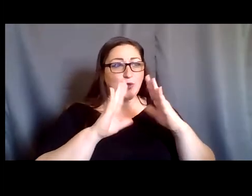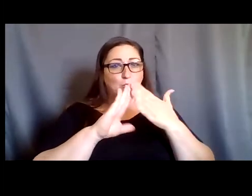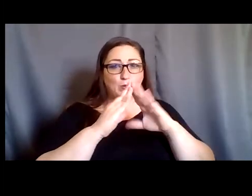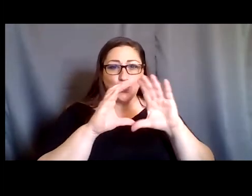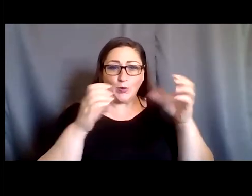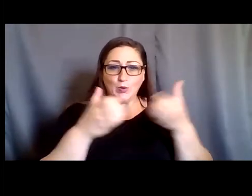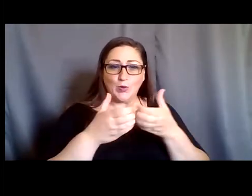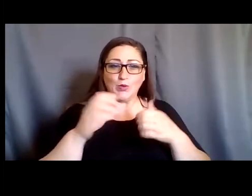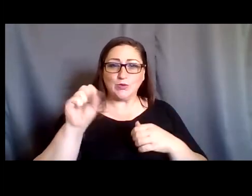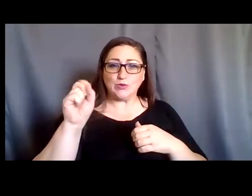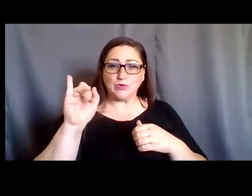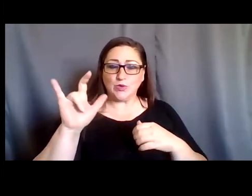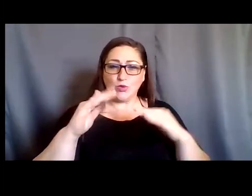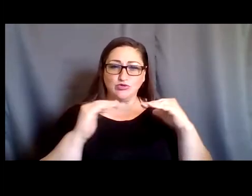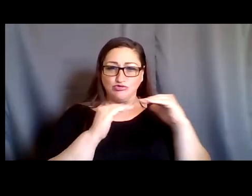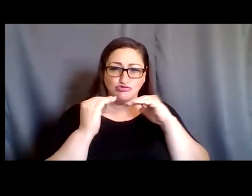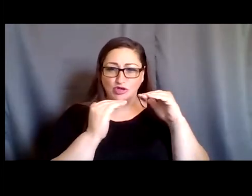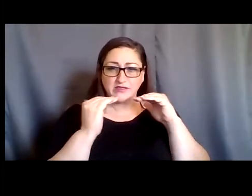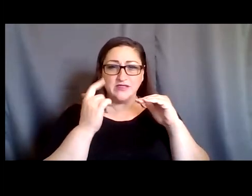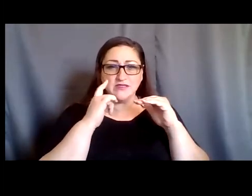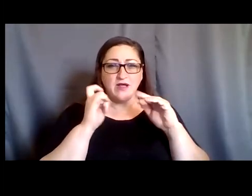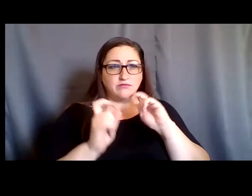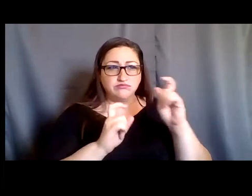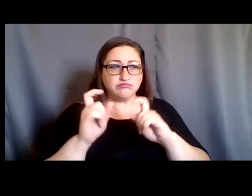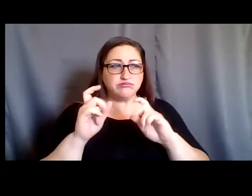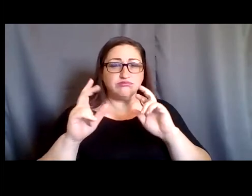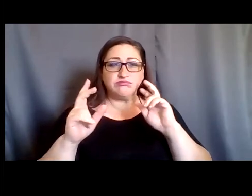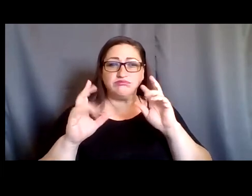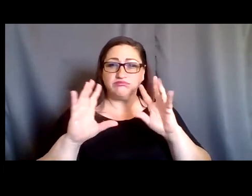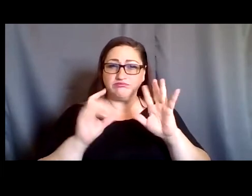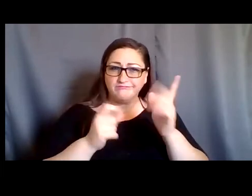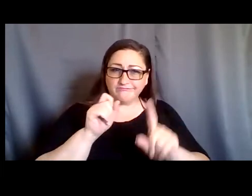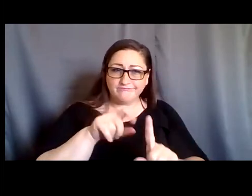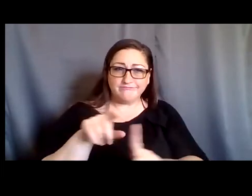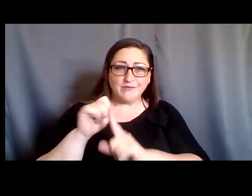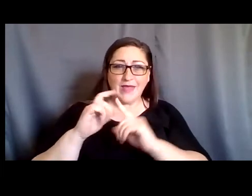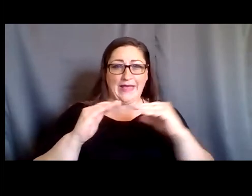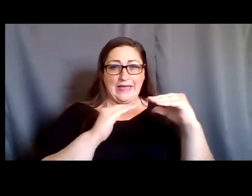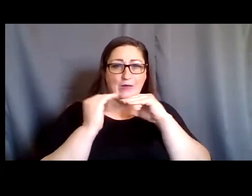and inciting philanthropy to work towards equal opportunity and full participation for all.